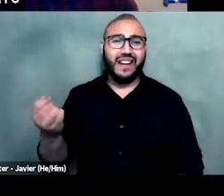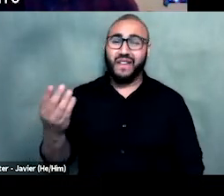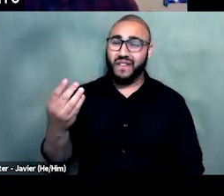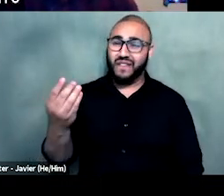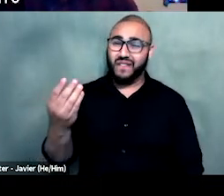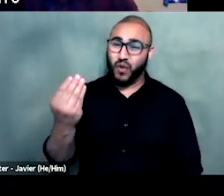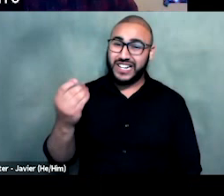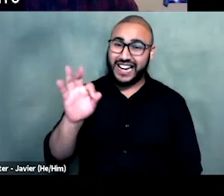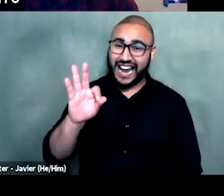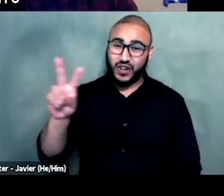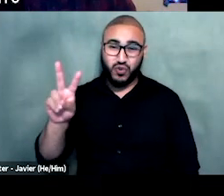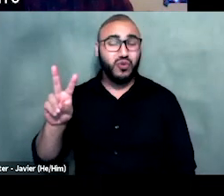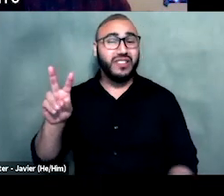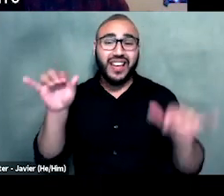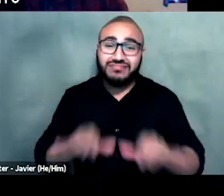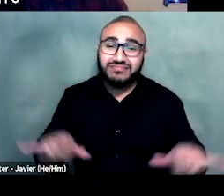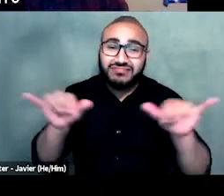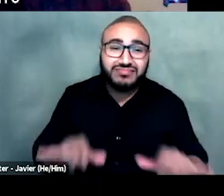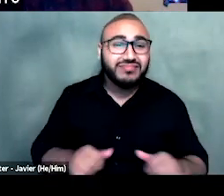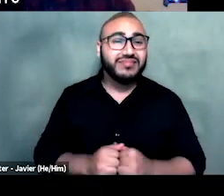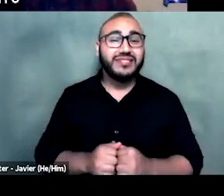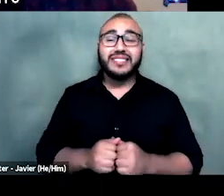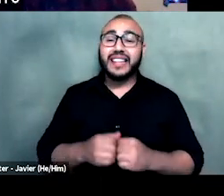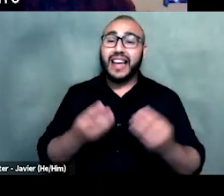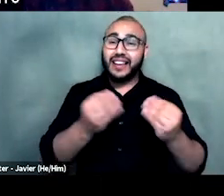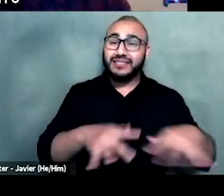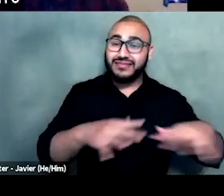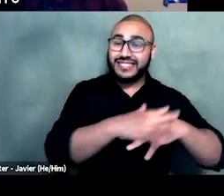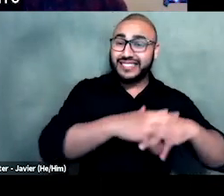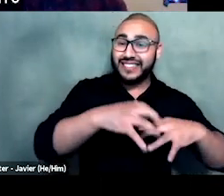Indian lands was commonplace. That's how we created the United States of America first by